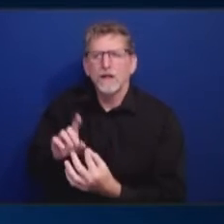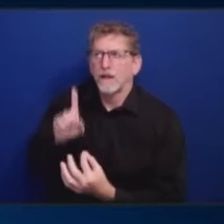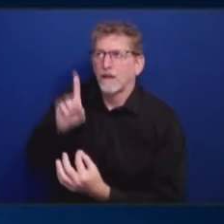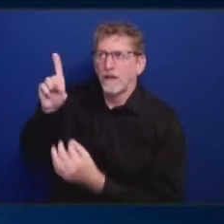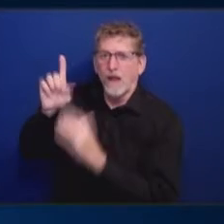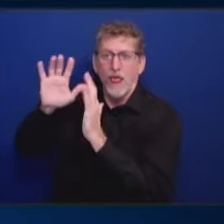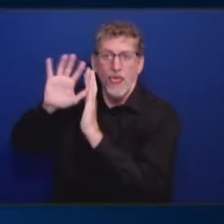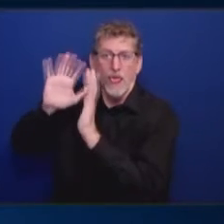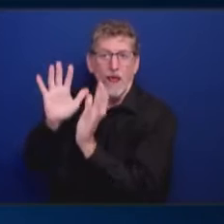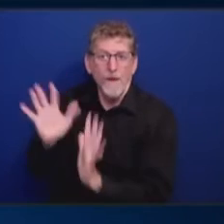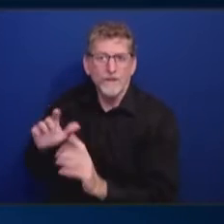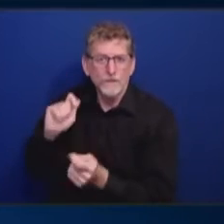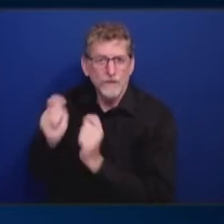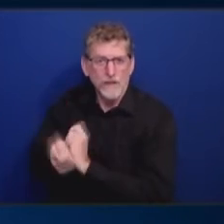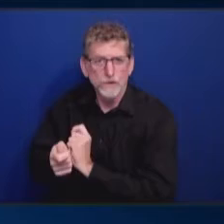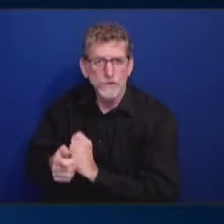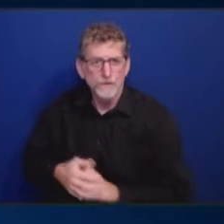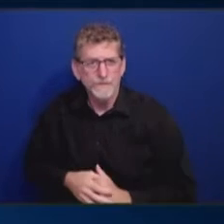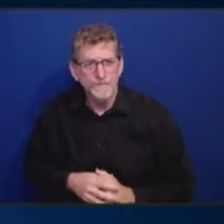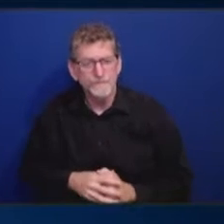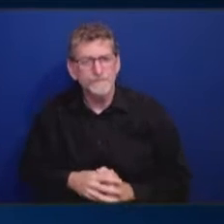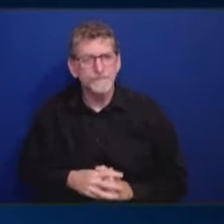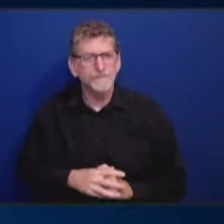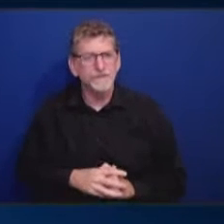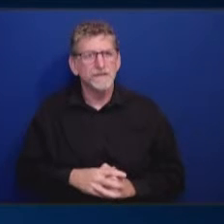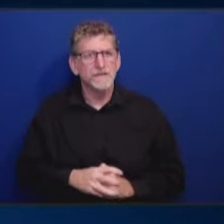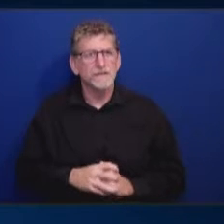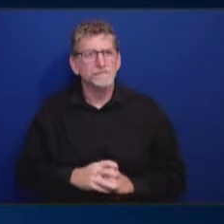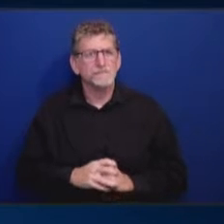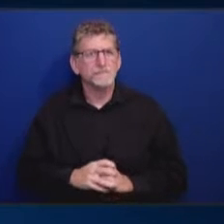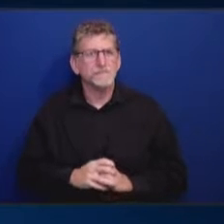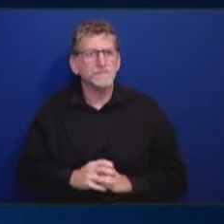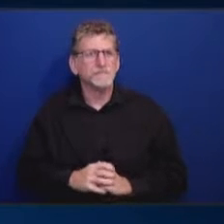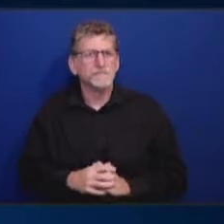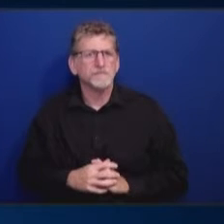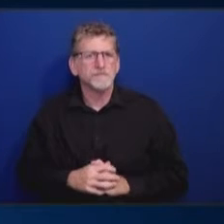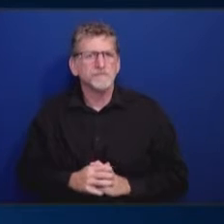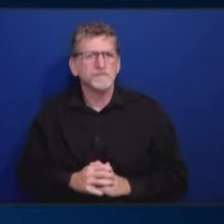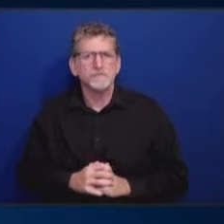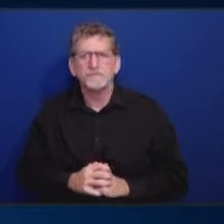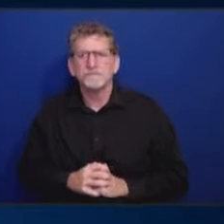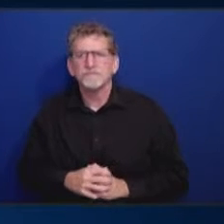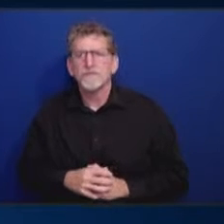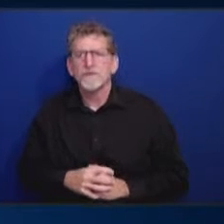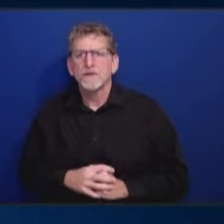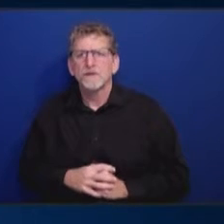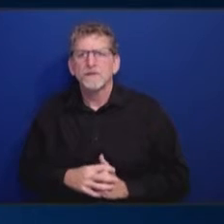And what I'm going to try to do, in hopefully around 20 minutes, is to get you a quick overview